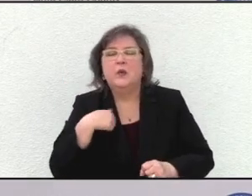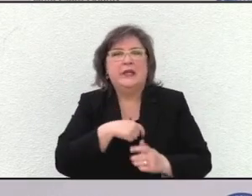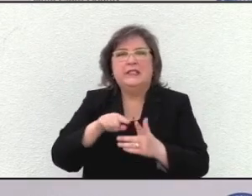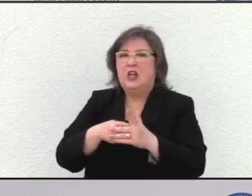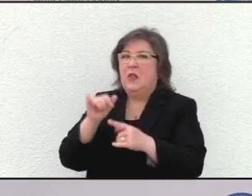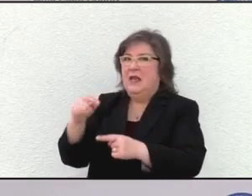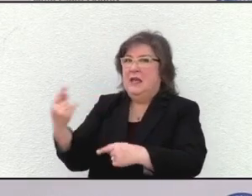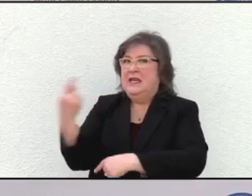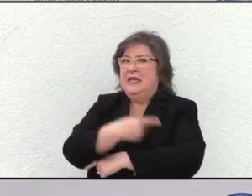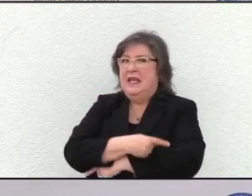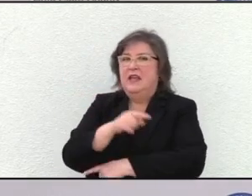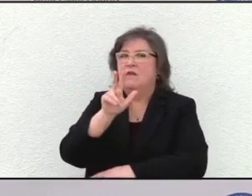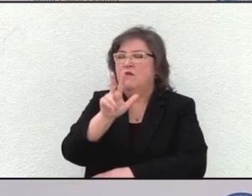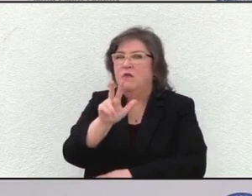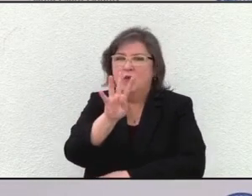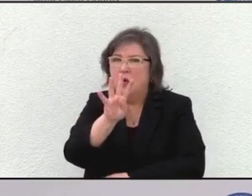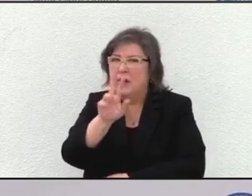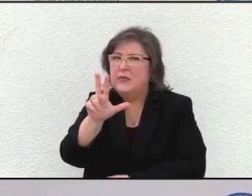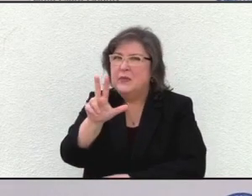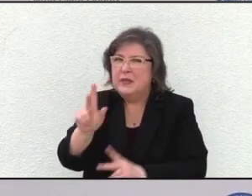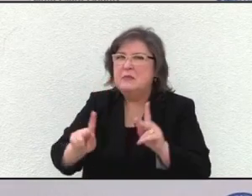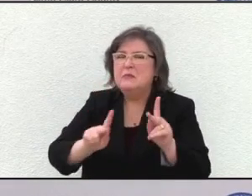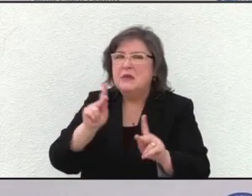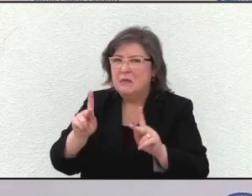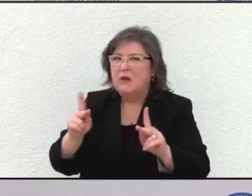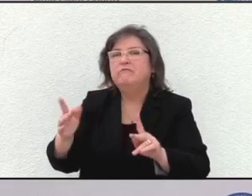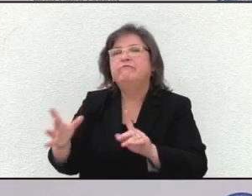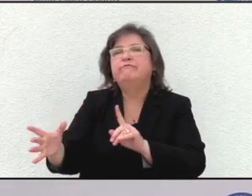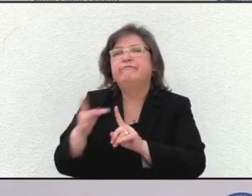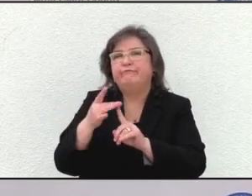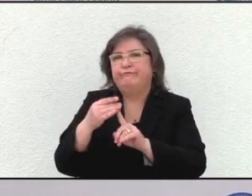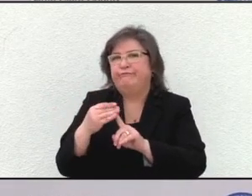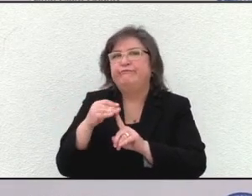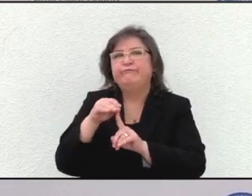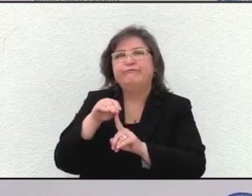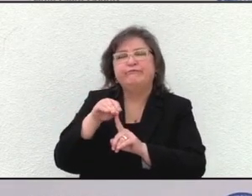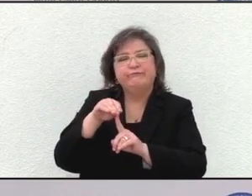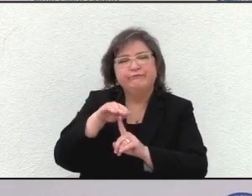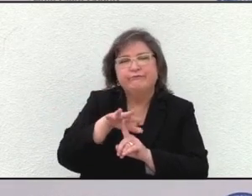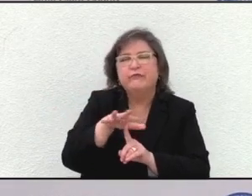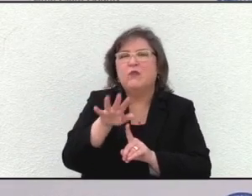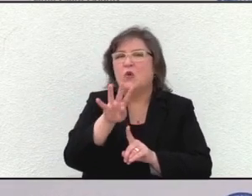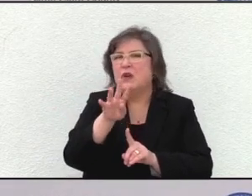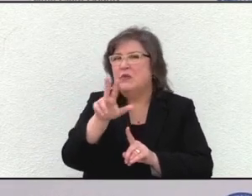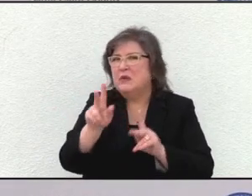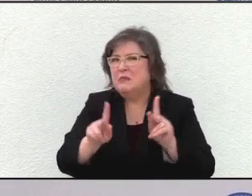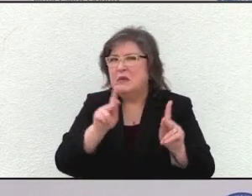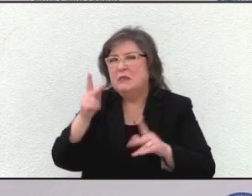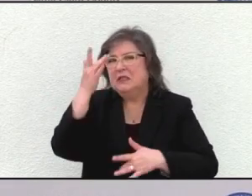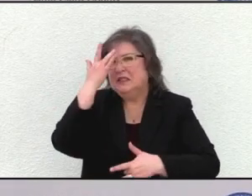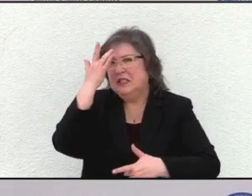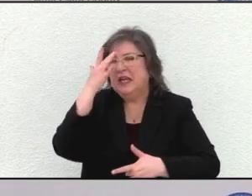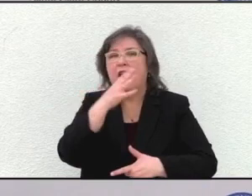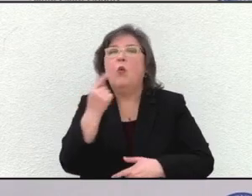of COVID-19 and one death. And on that day, I issued an order to prohibit gatherings of